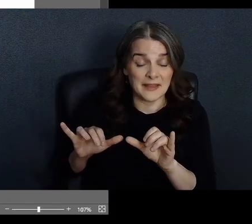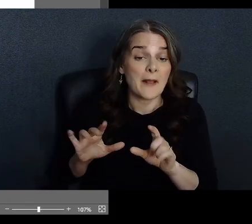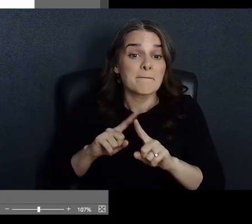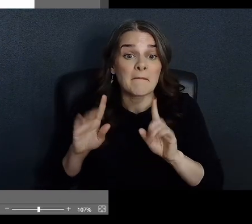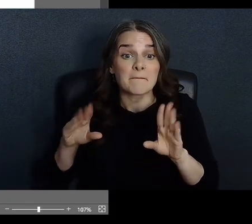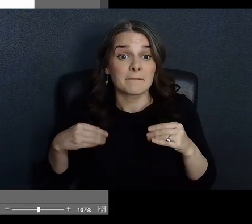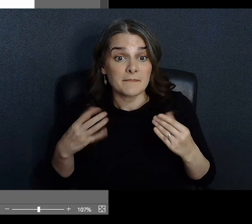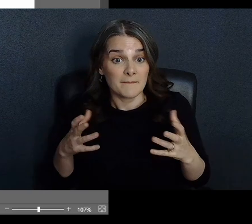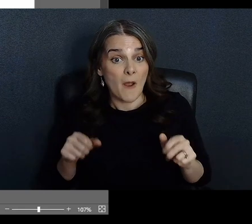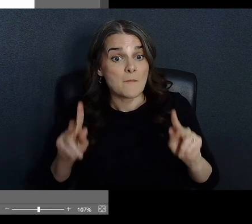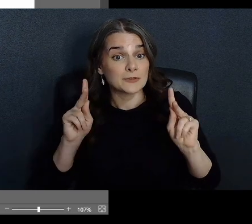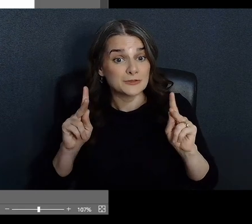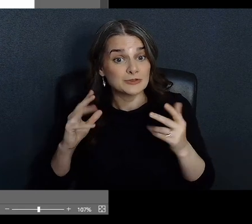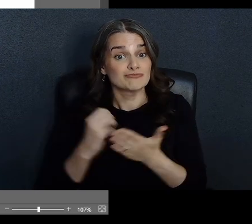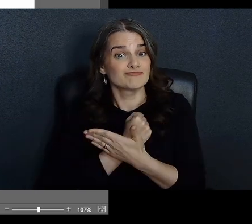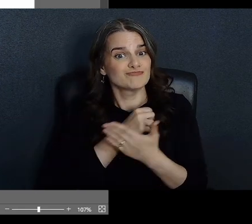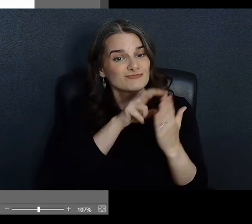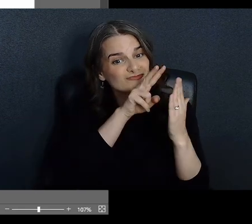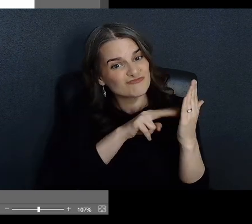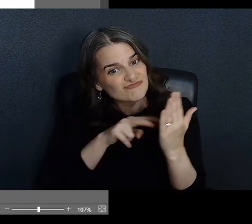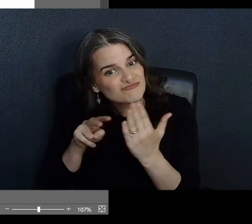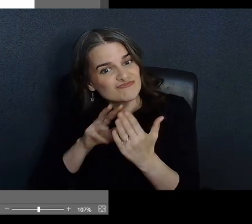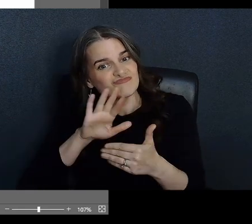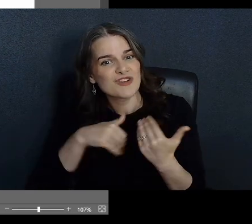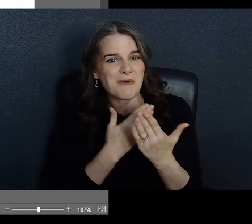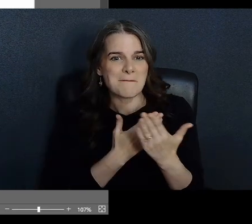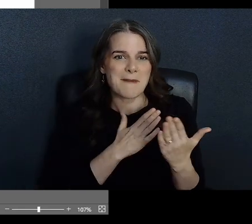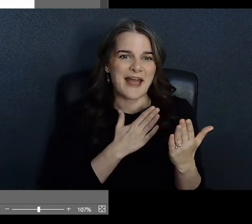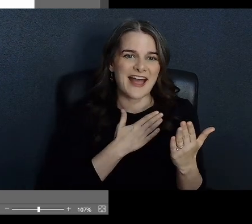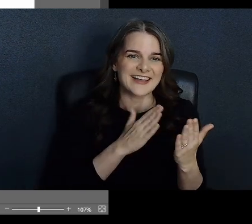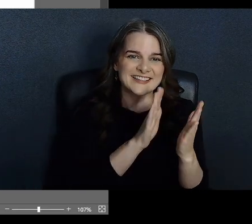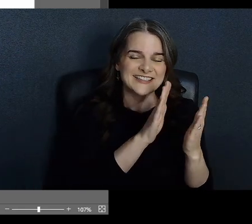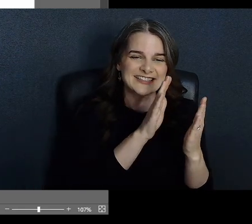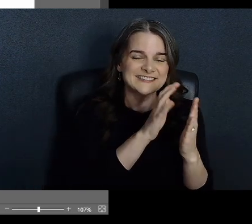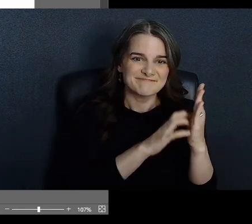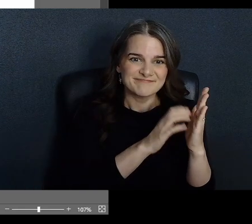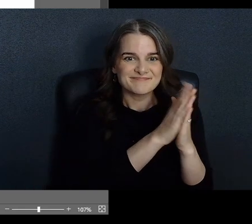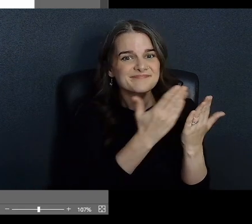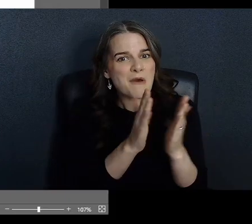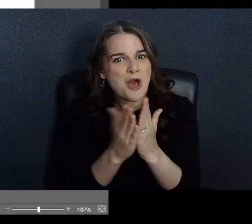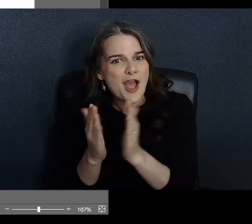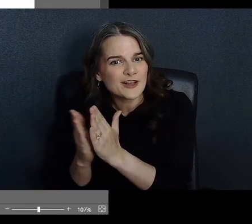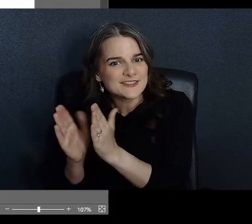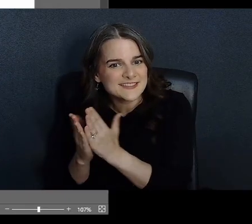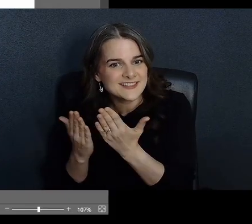to be able to read all my textbooks again, without having to hold it two inches from my nose